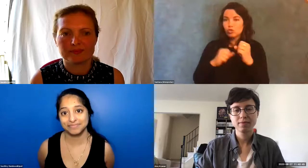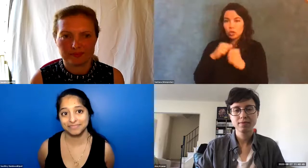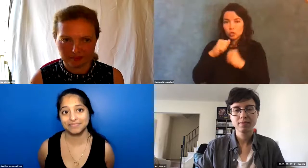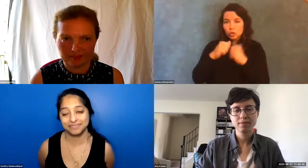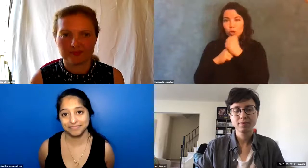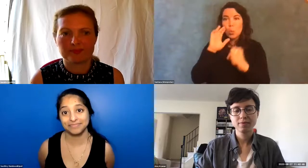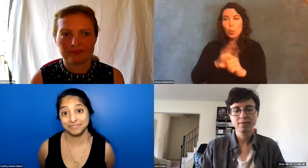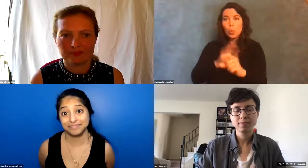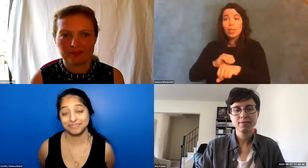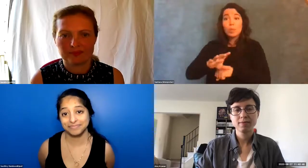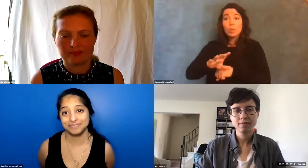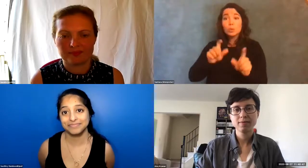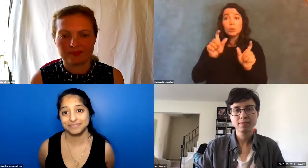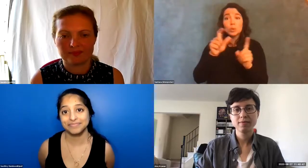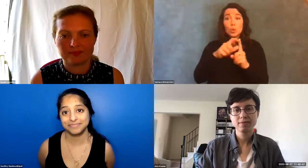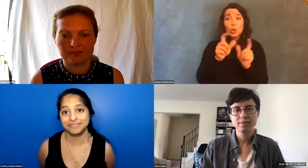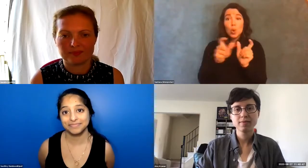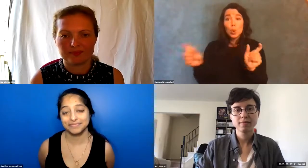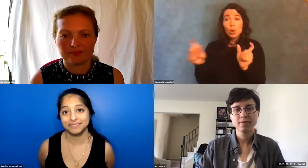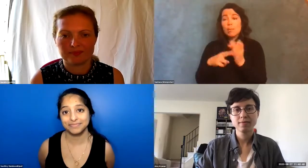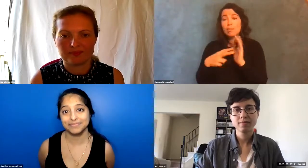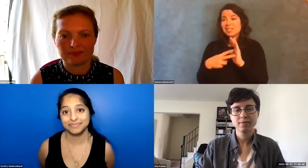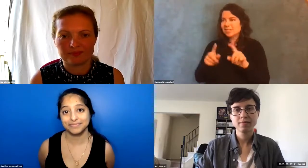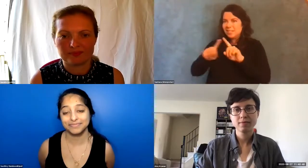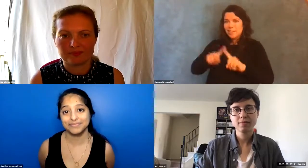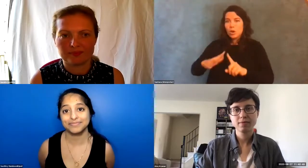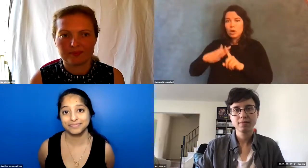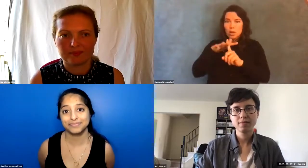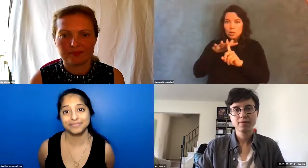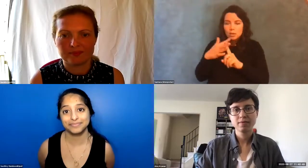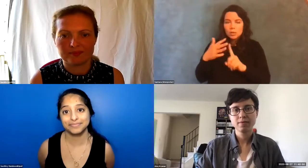order, so that in a lot of different contexts you can get VO instead of OV.